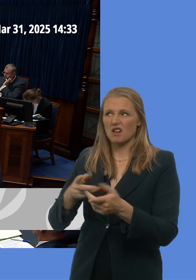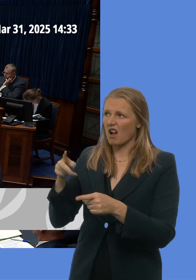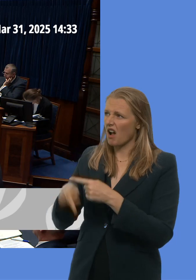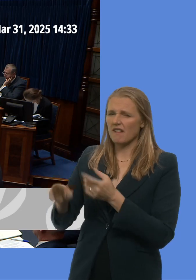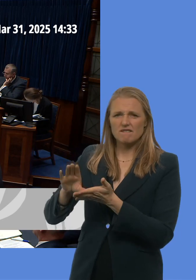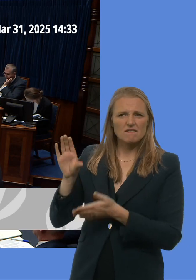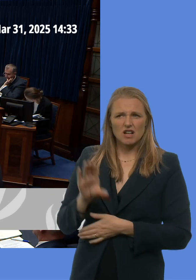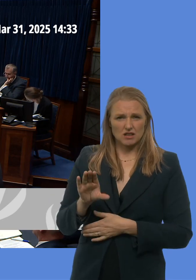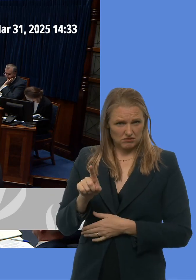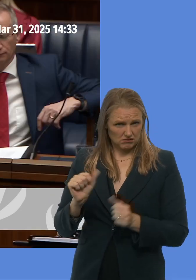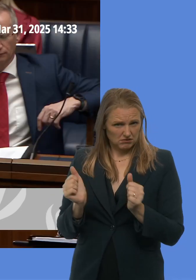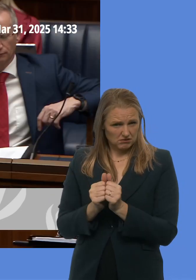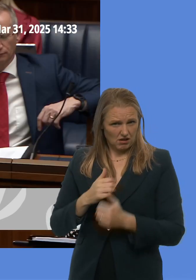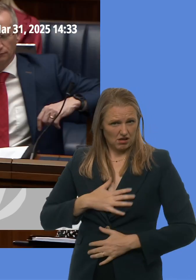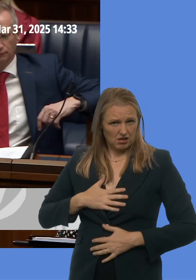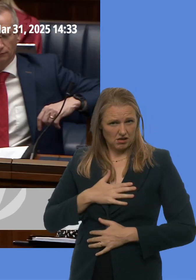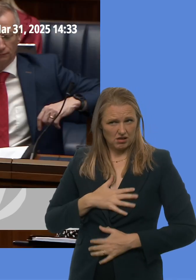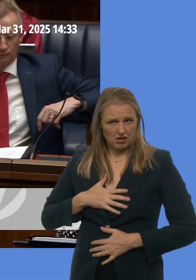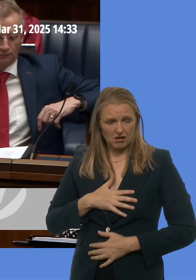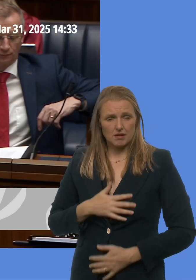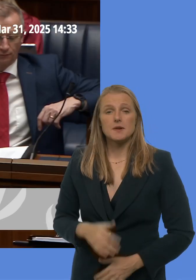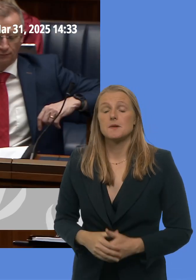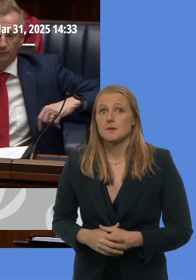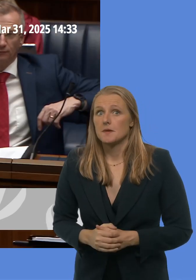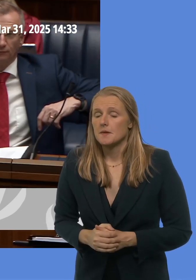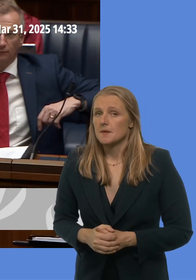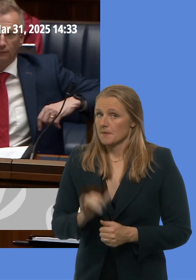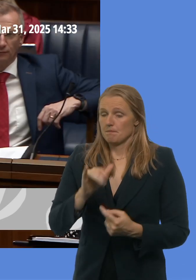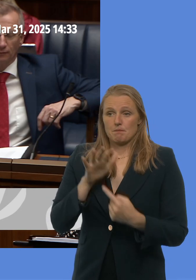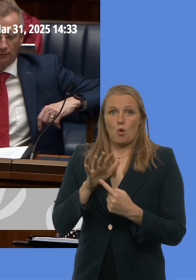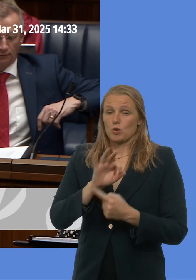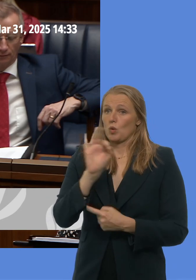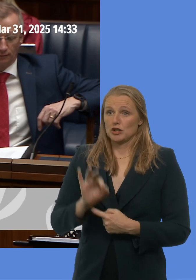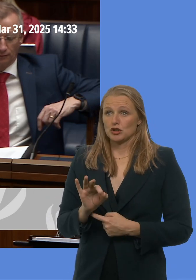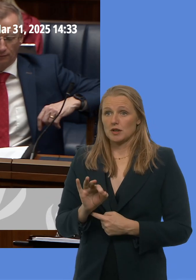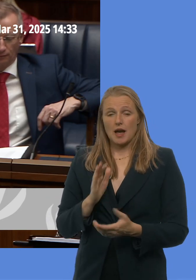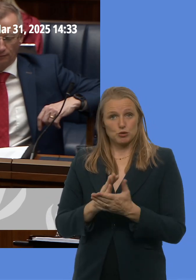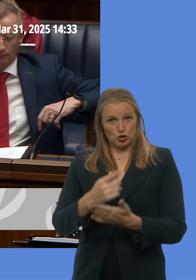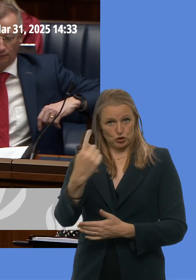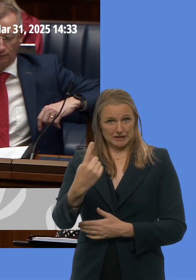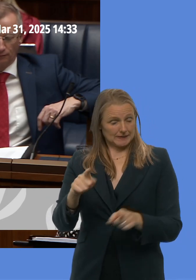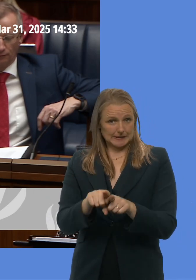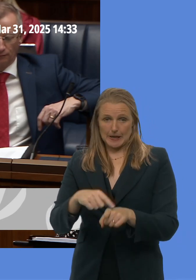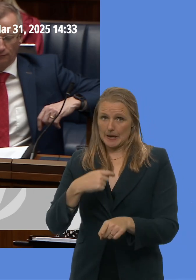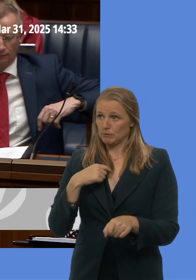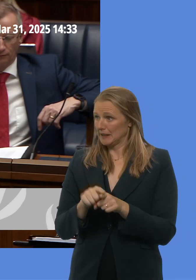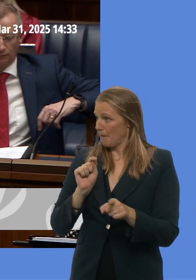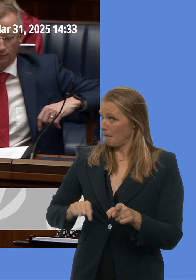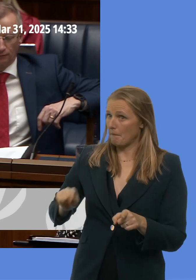I thank the Member for this really important question. I have no doubt that she, like myself and many across this Chamber, will have been